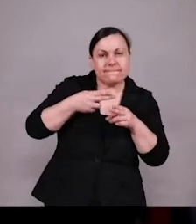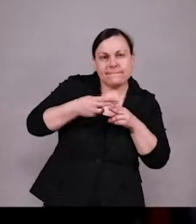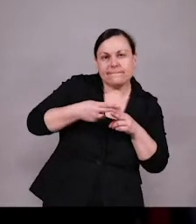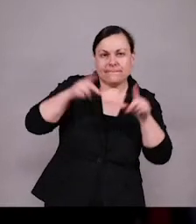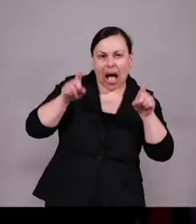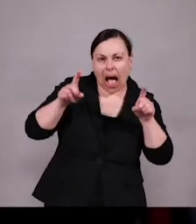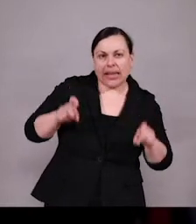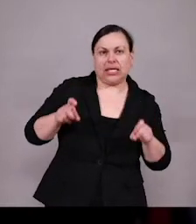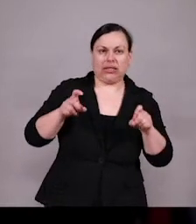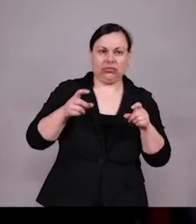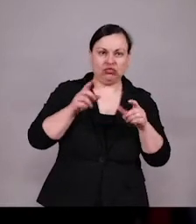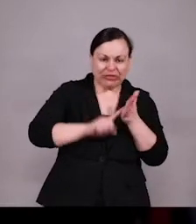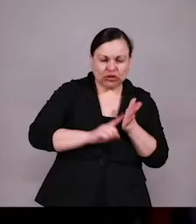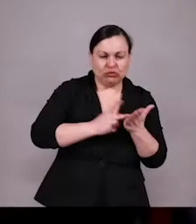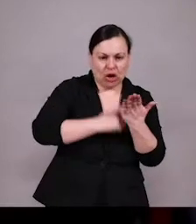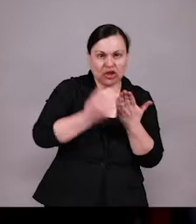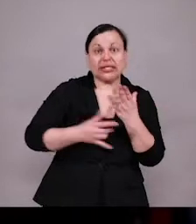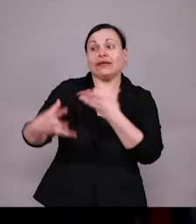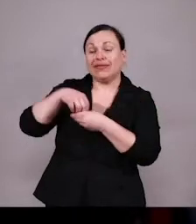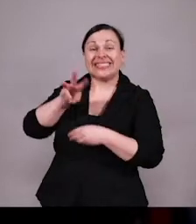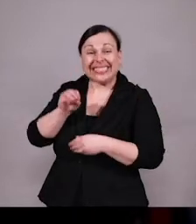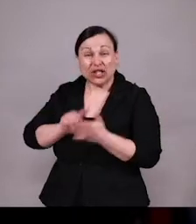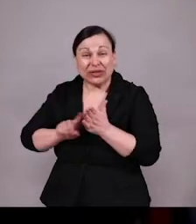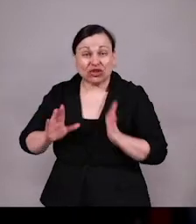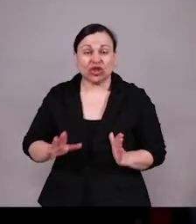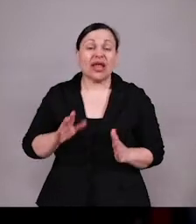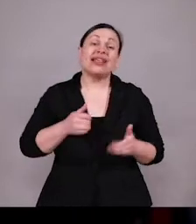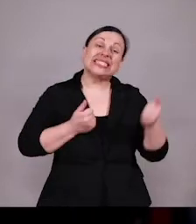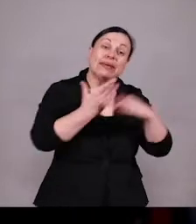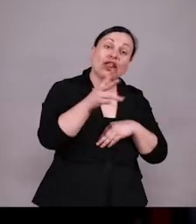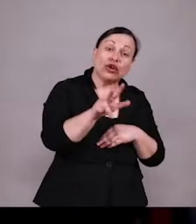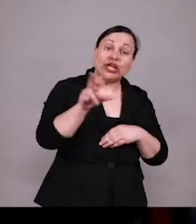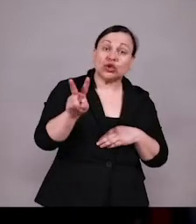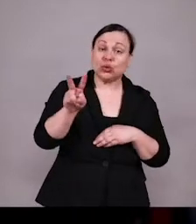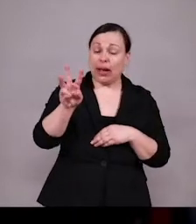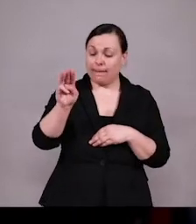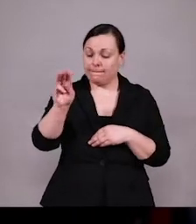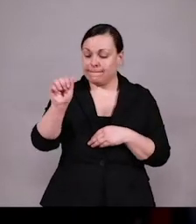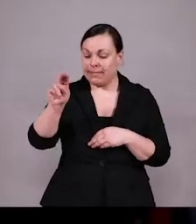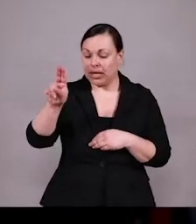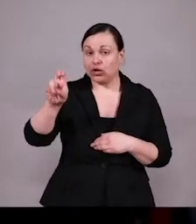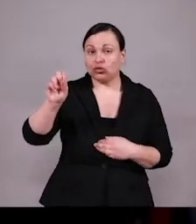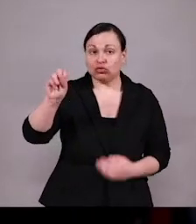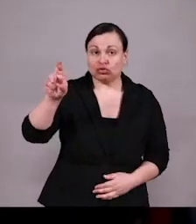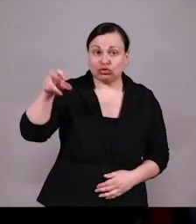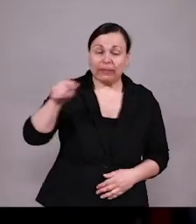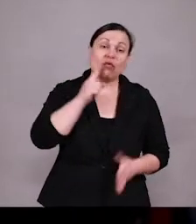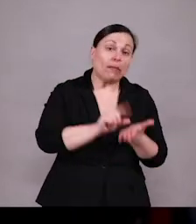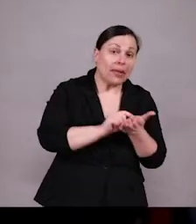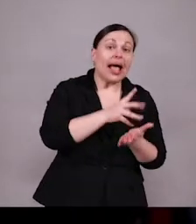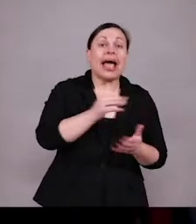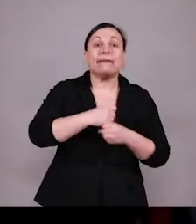engaging 60 researchers. They submitted 32 manuscripts for publication and made 14 conference